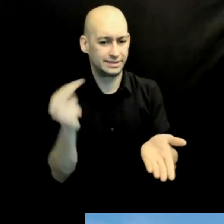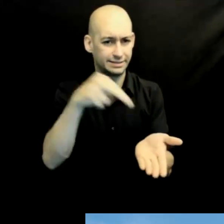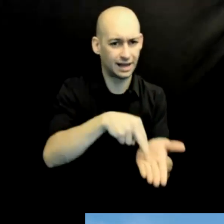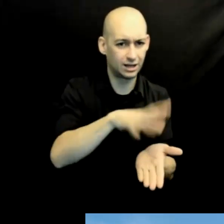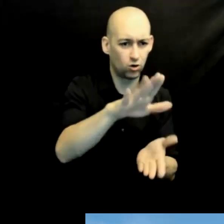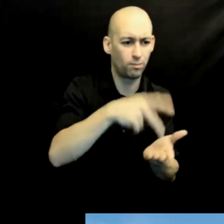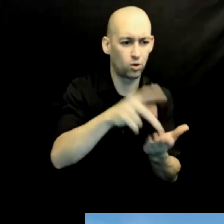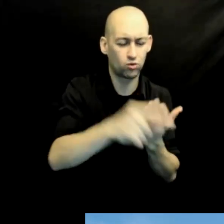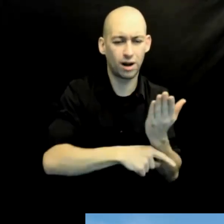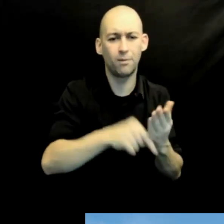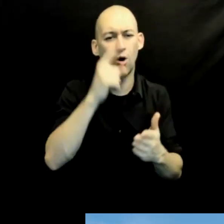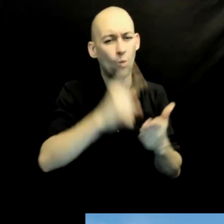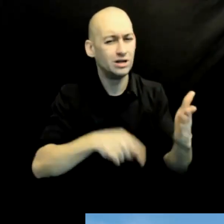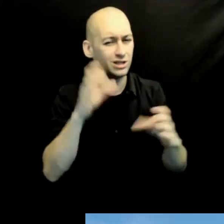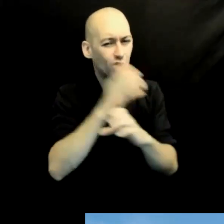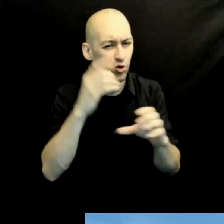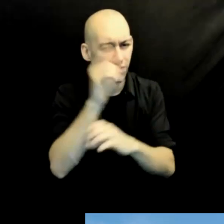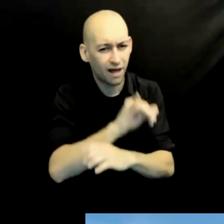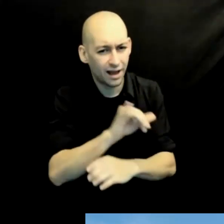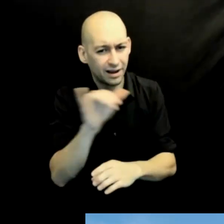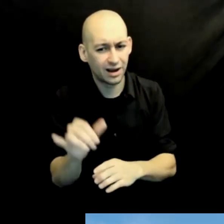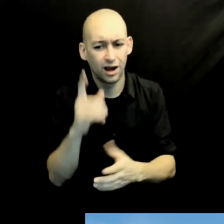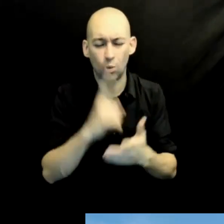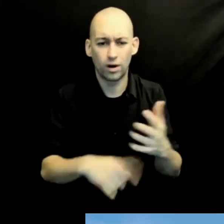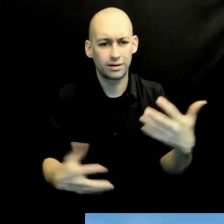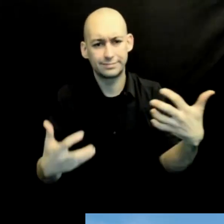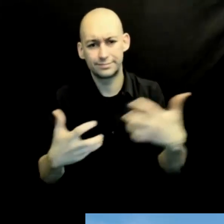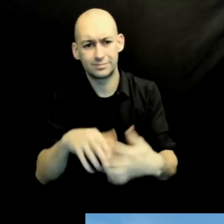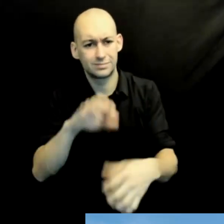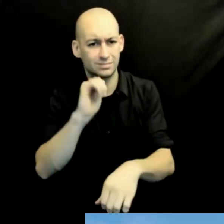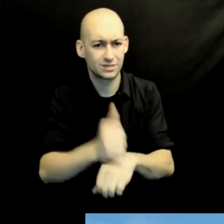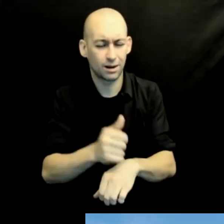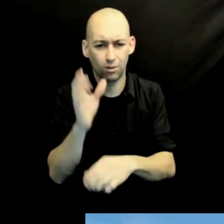would look like, what implementation would look like, evaluation, community storytelling would